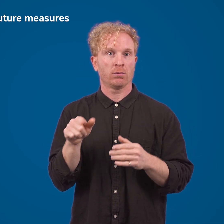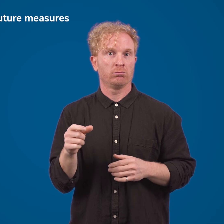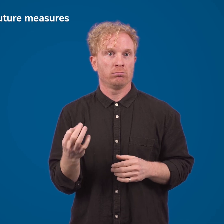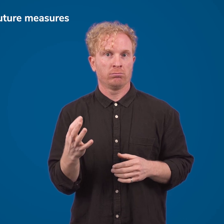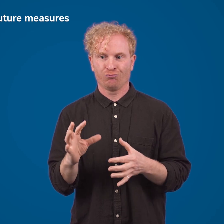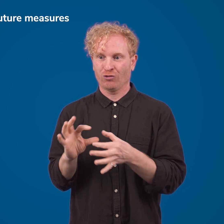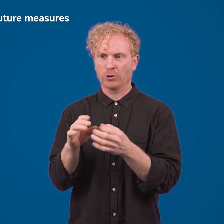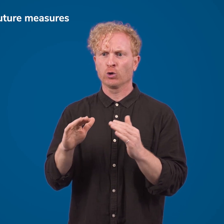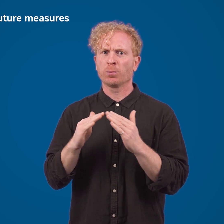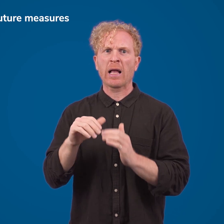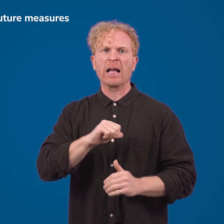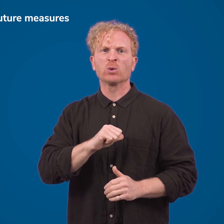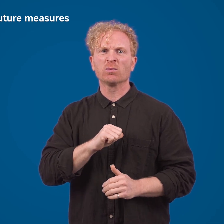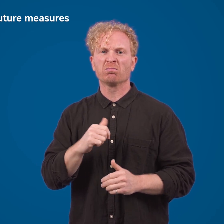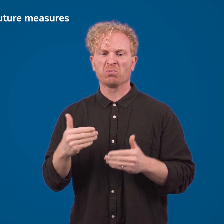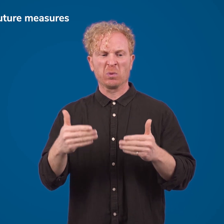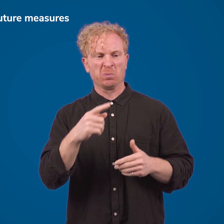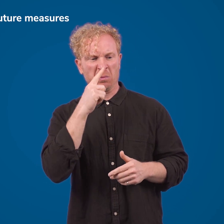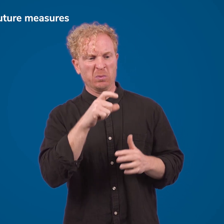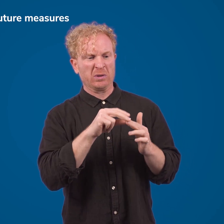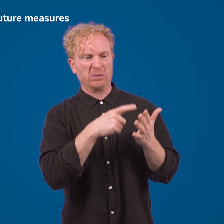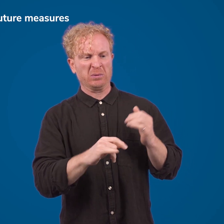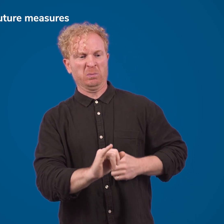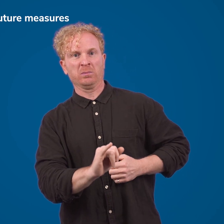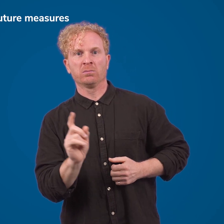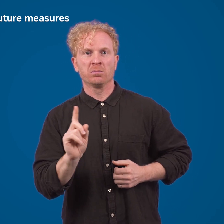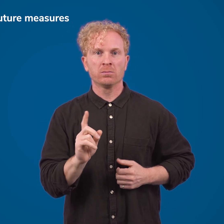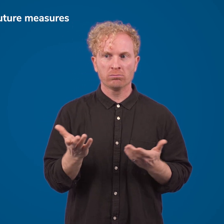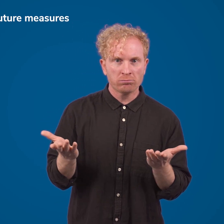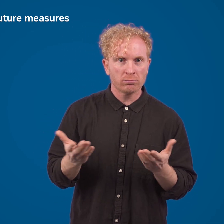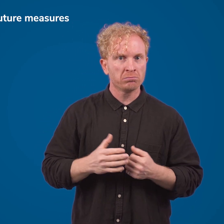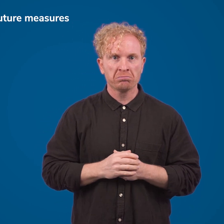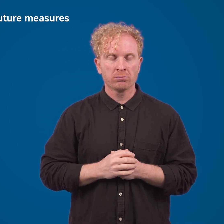relating to community attitudes towards people with disability.